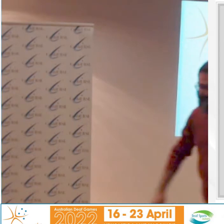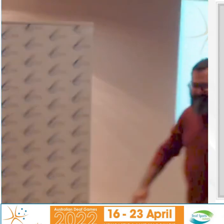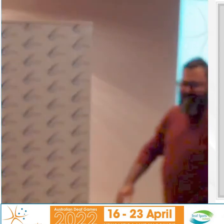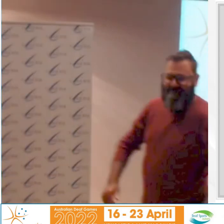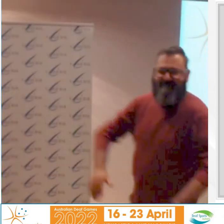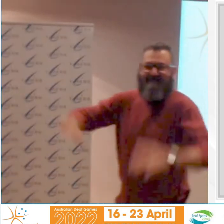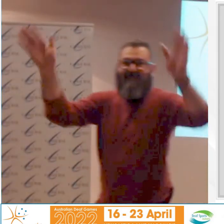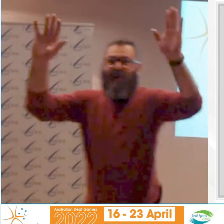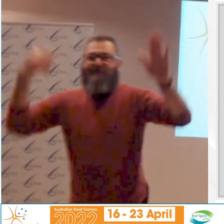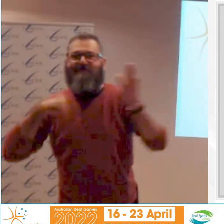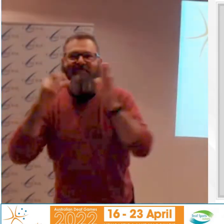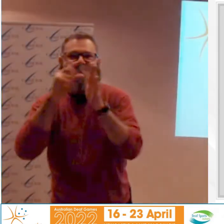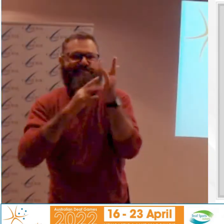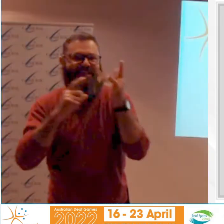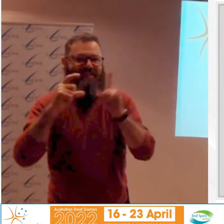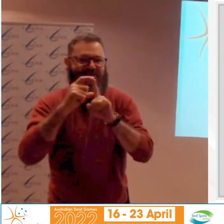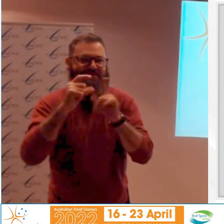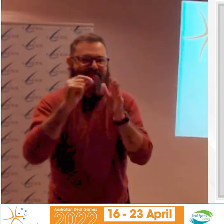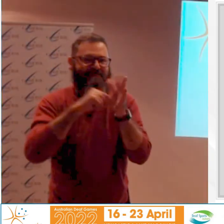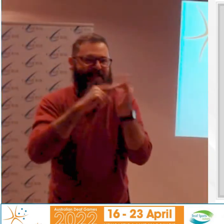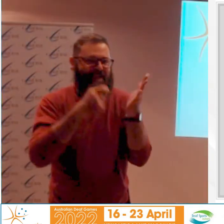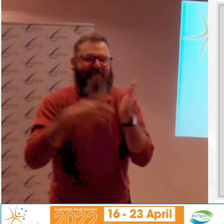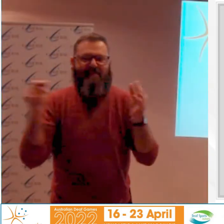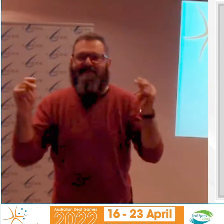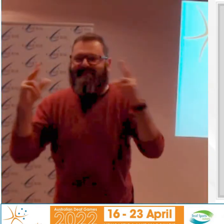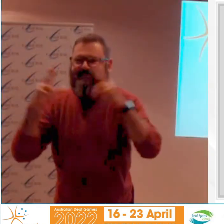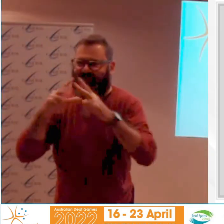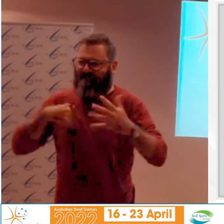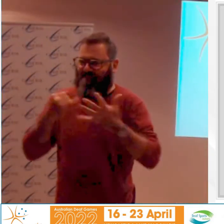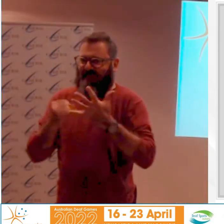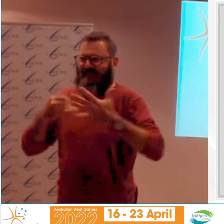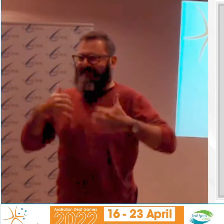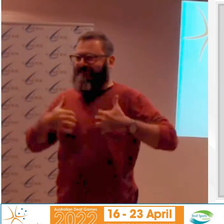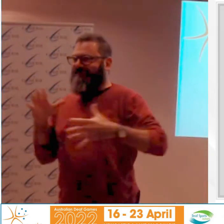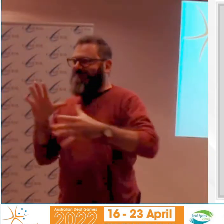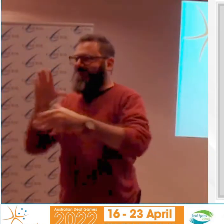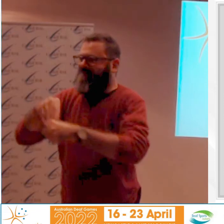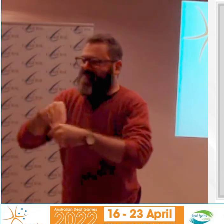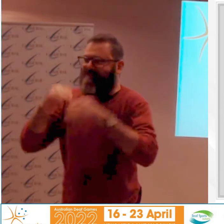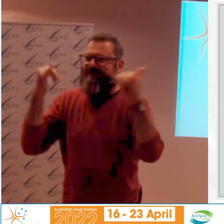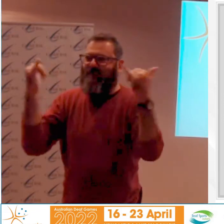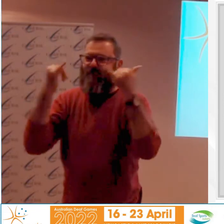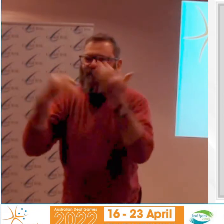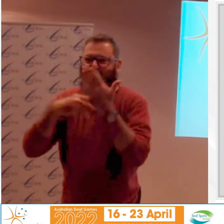Hi my name is David i'm also from Sydney